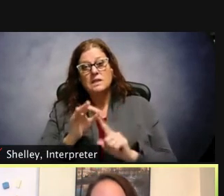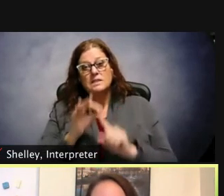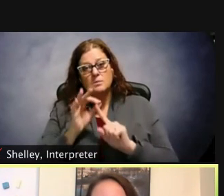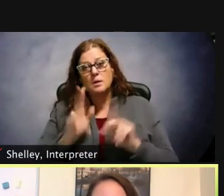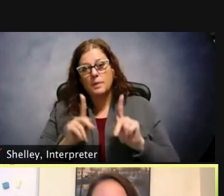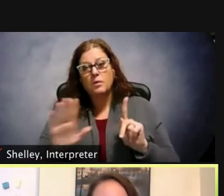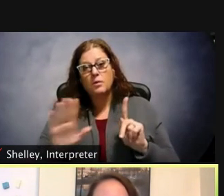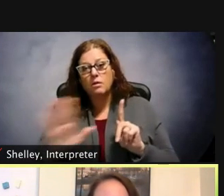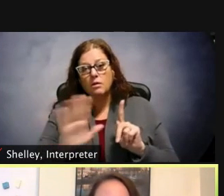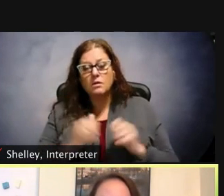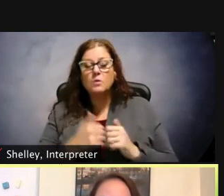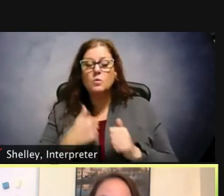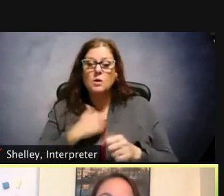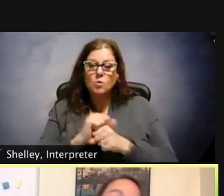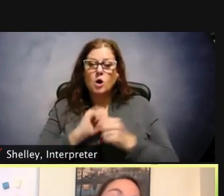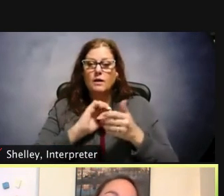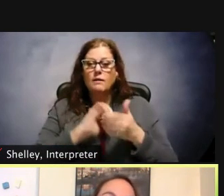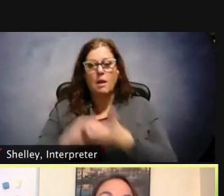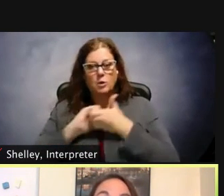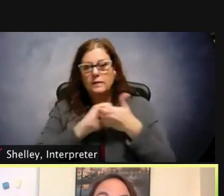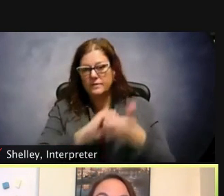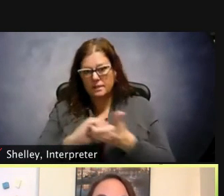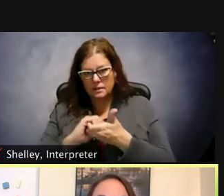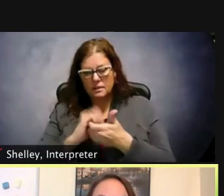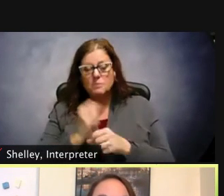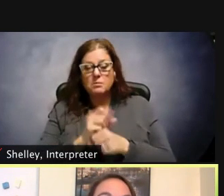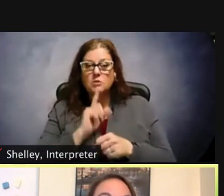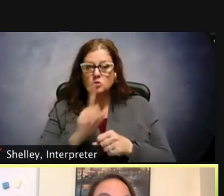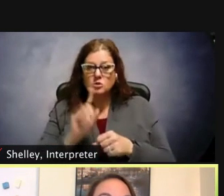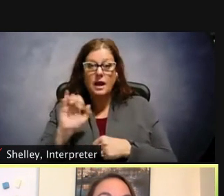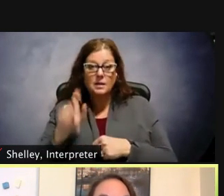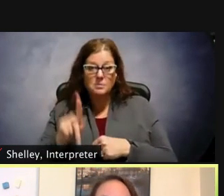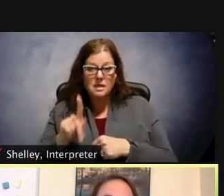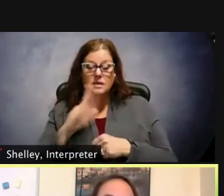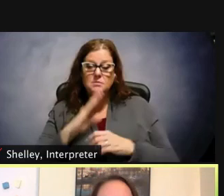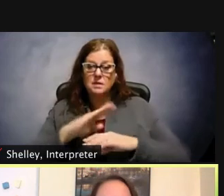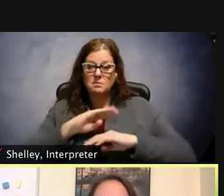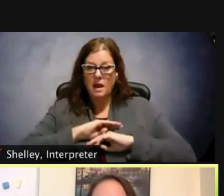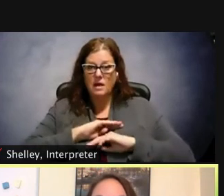we do work collaboratively to make sure that that IEP is being met across all classrooms